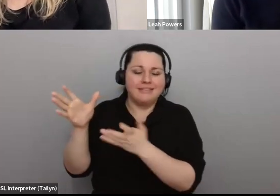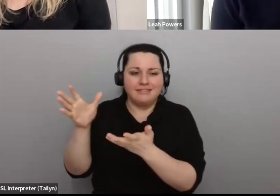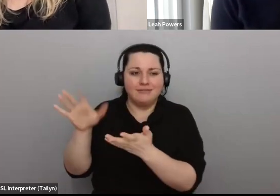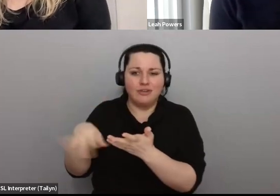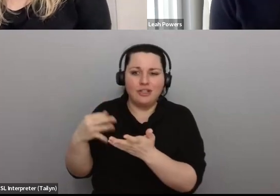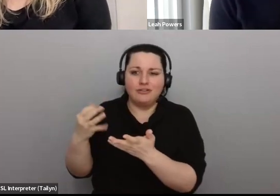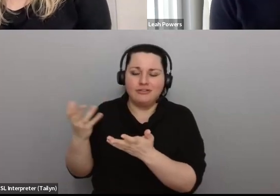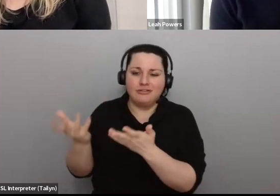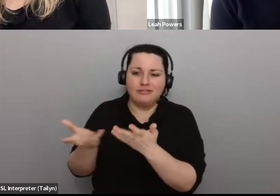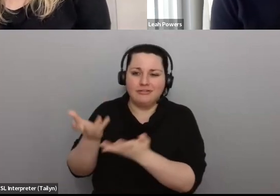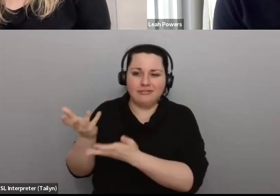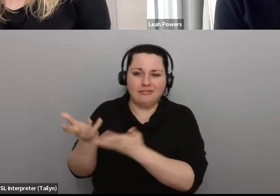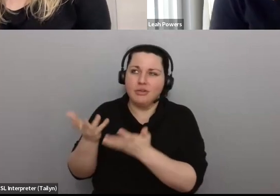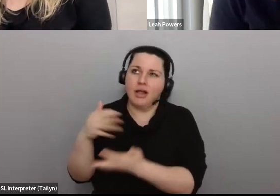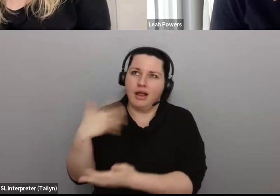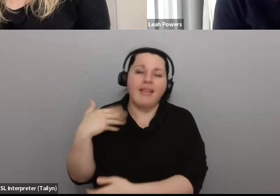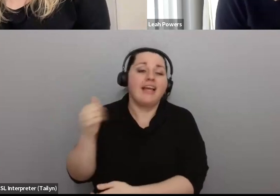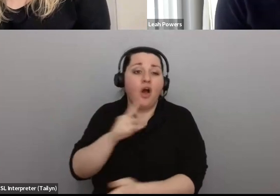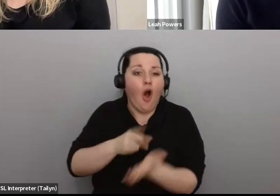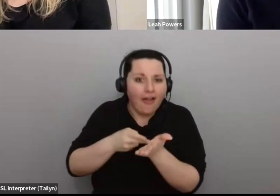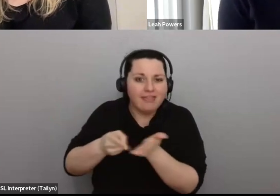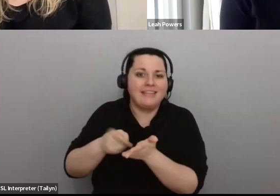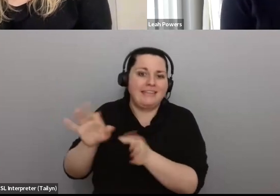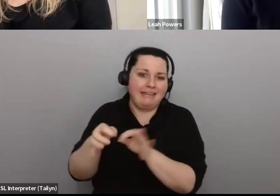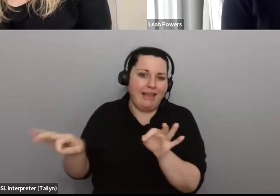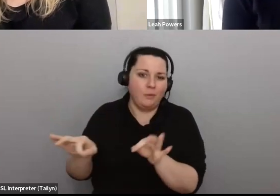Leah: with what am I looking for like authentic language, yeah.